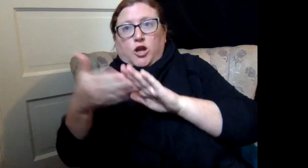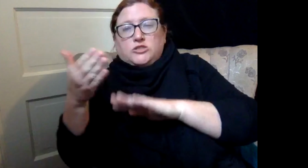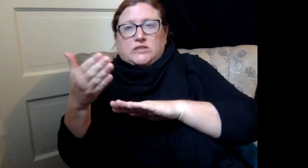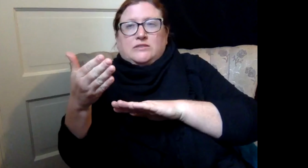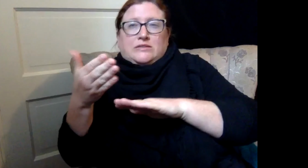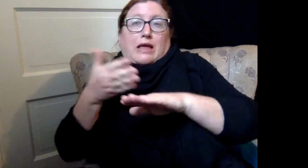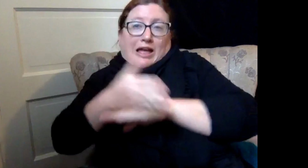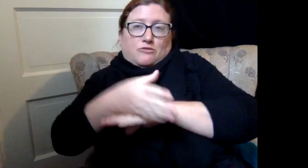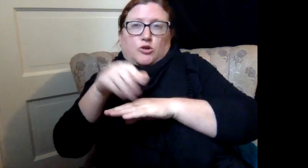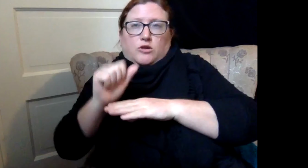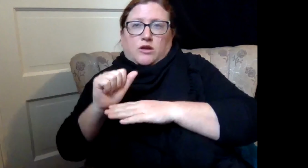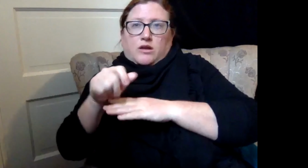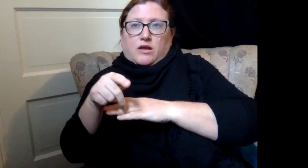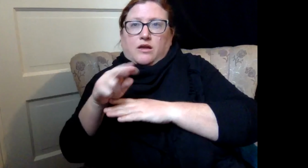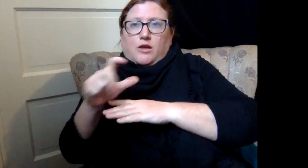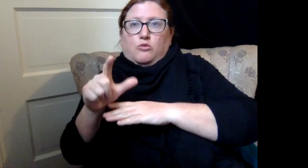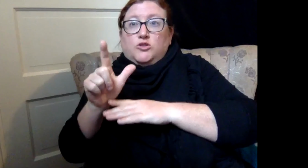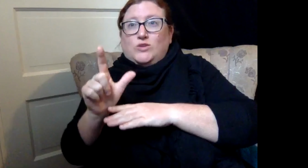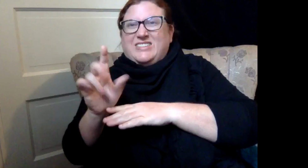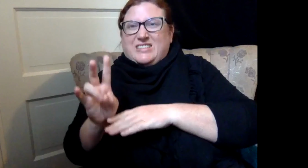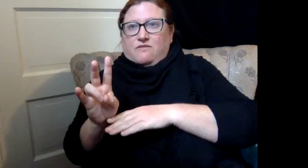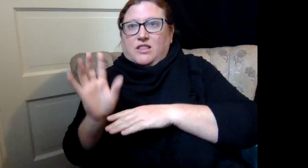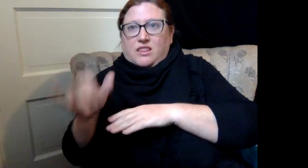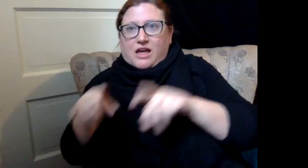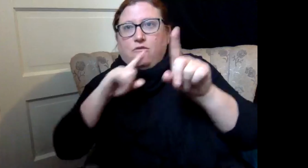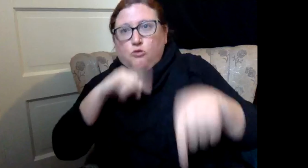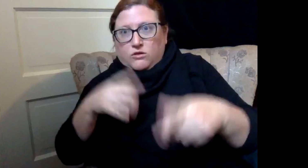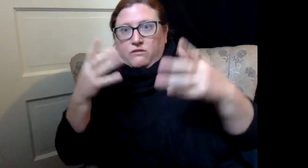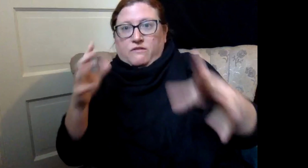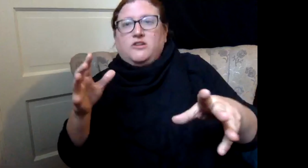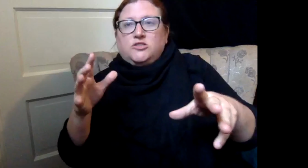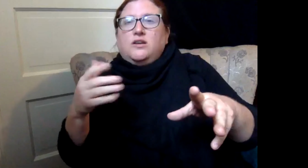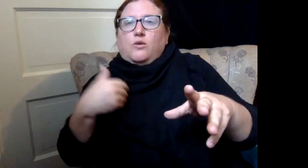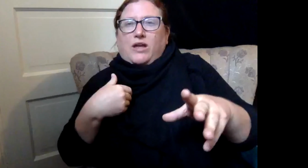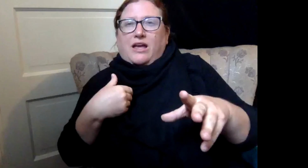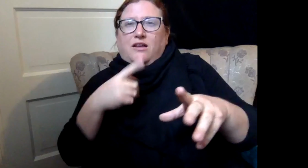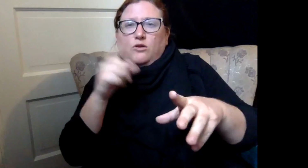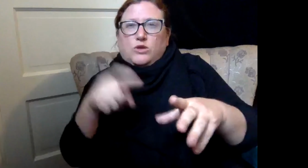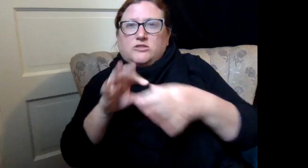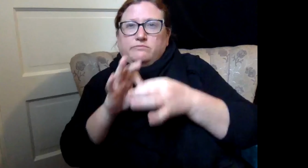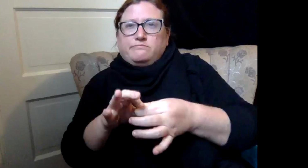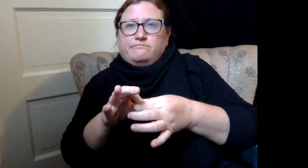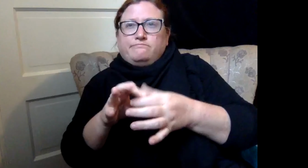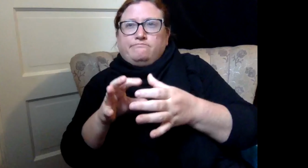will ever be back to normal, but to full operations sometime after that April 27 order is lifted. We